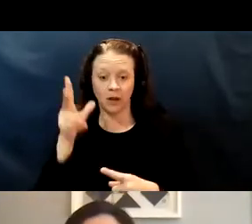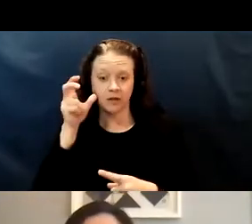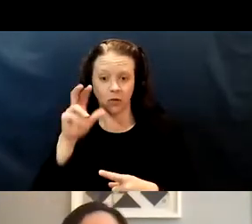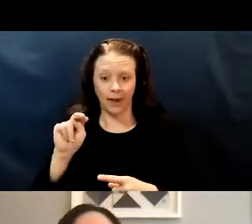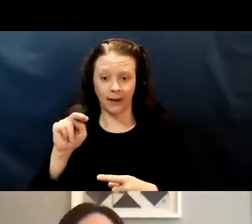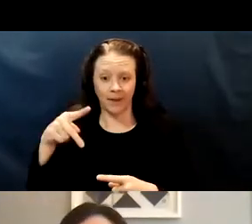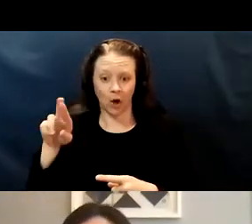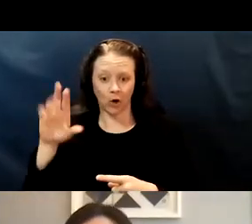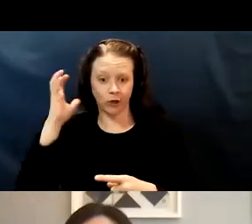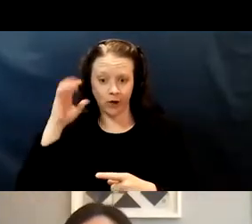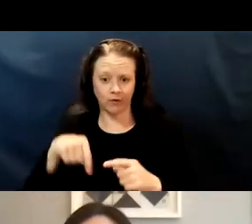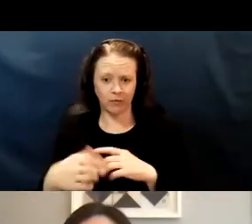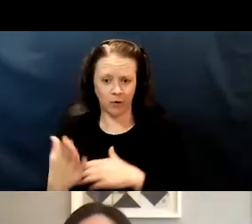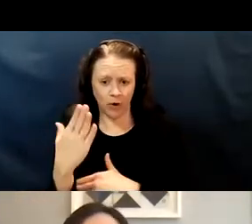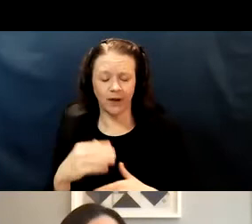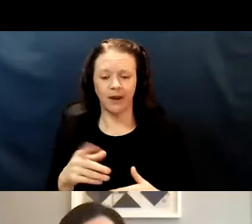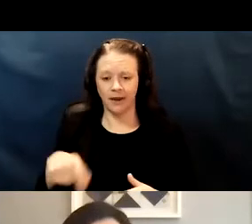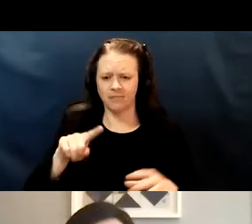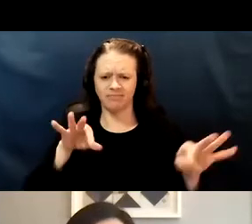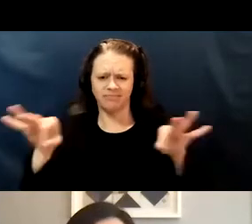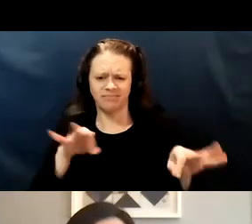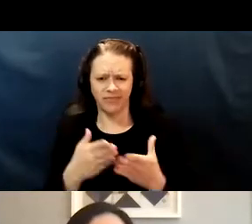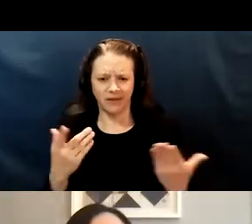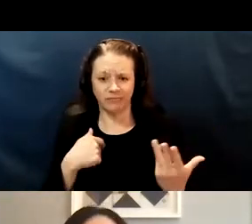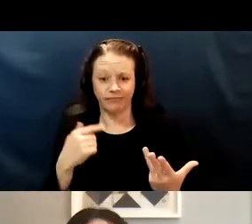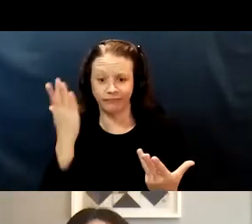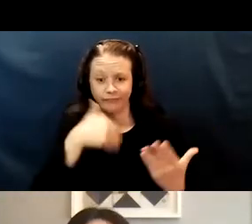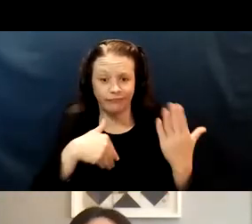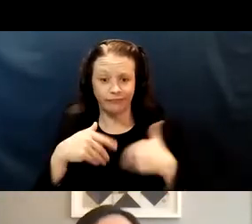morning, they're describing things that I can't see. So similarly